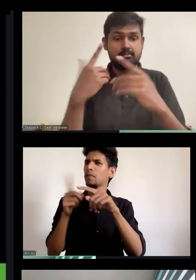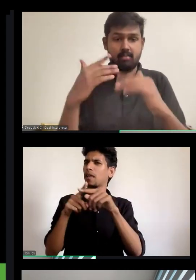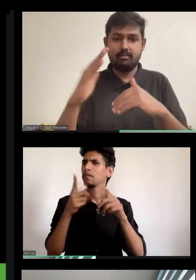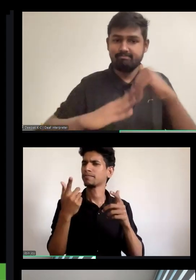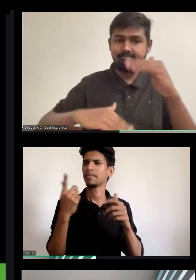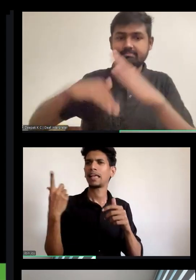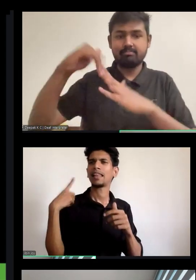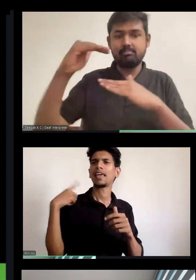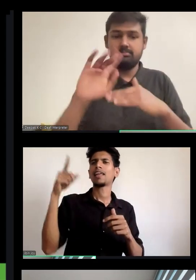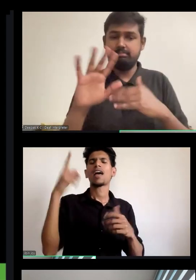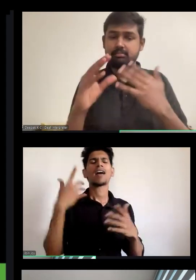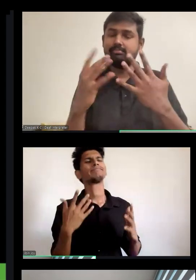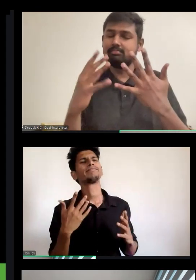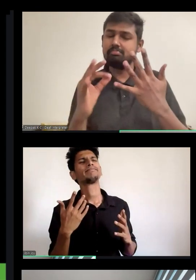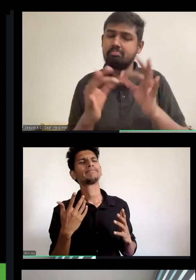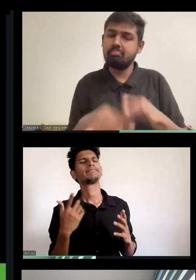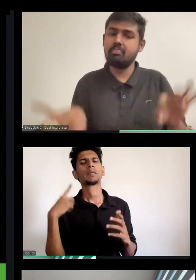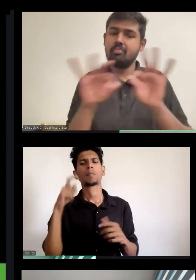Leadership might say they support accessibility, orally.